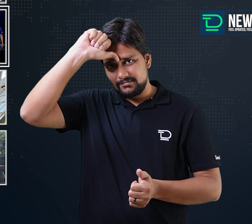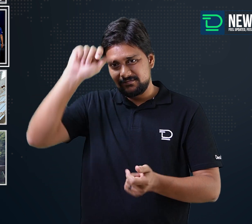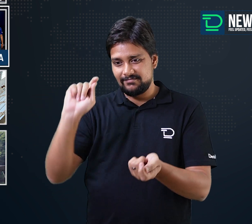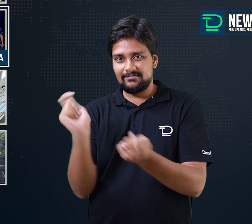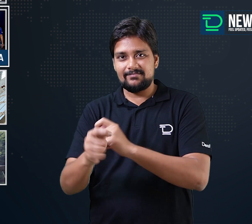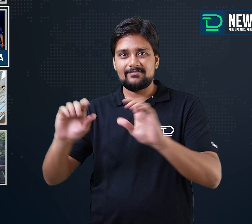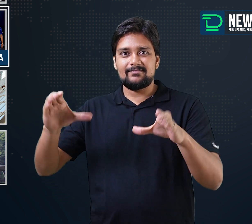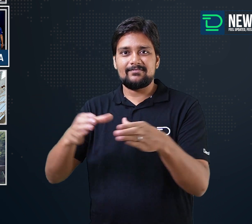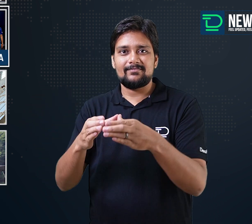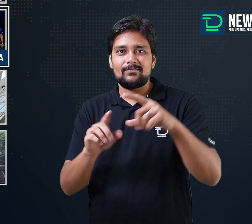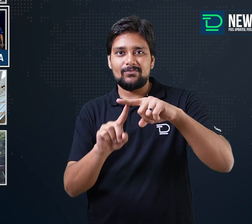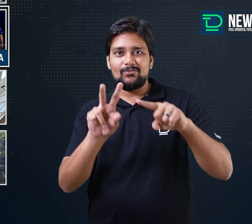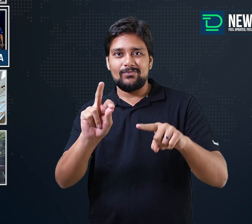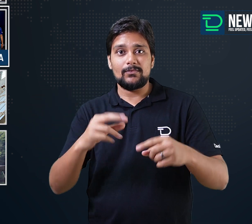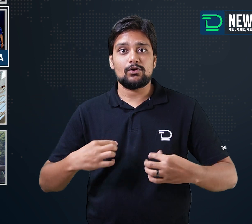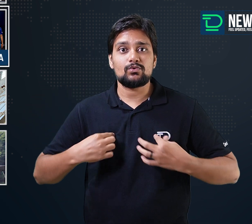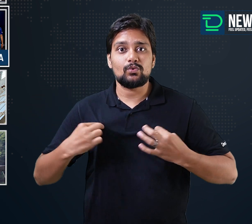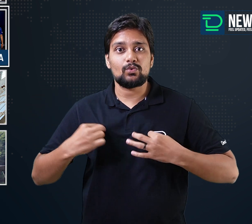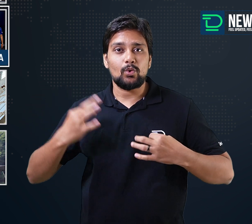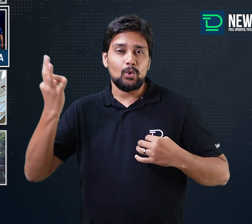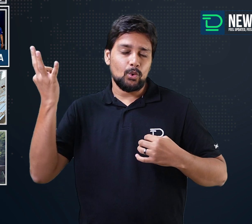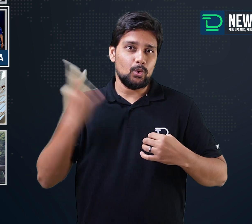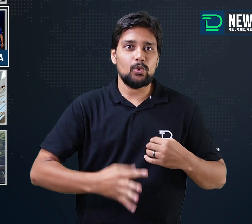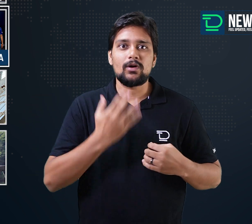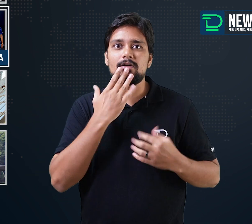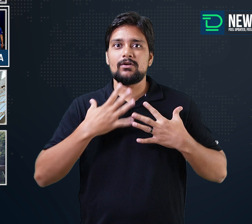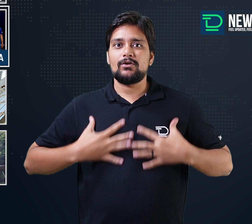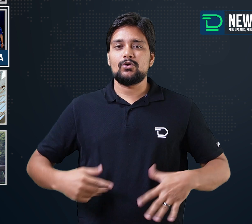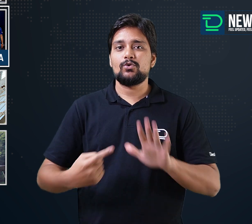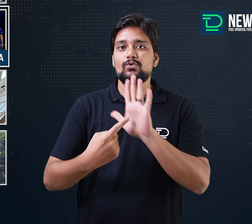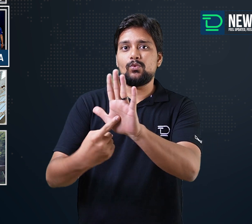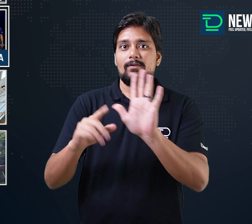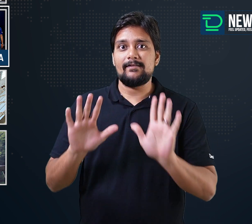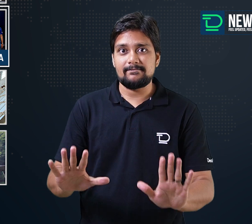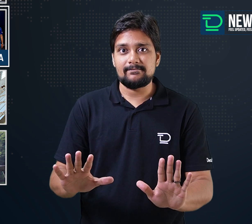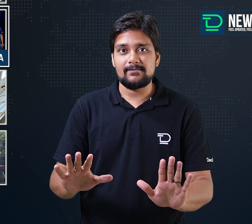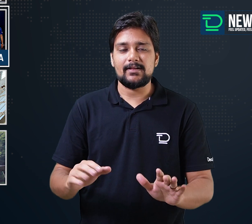New T20 jersey for Indian cricket team